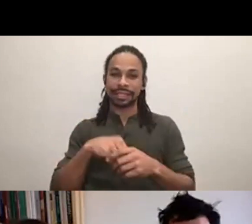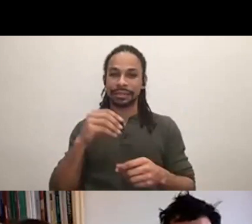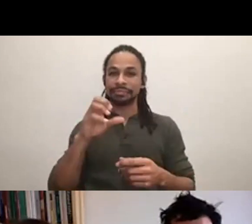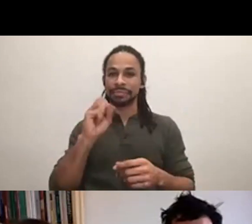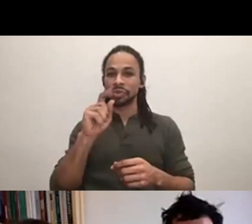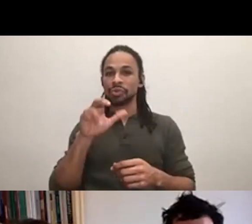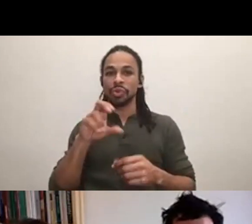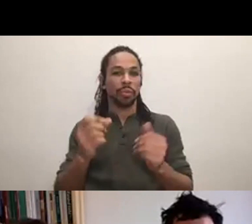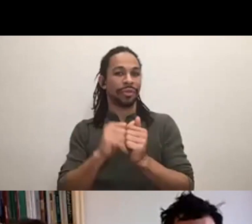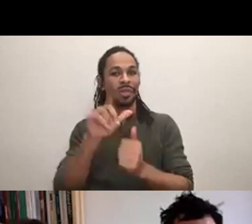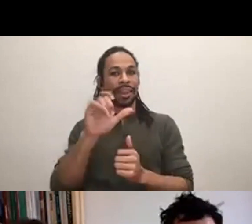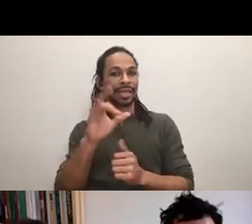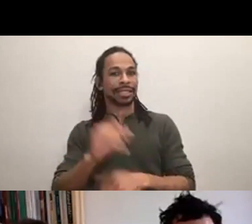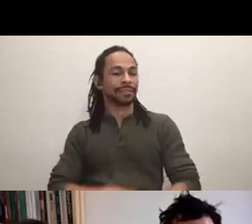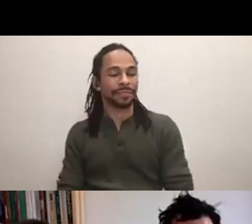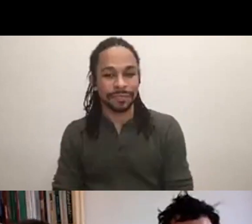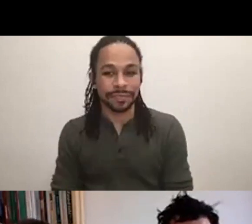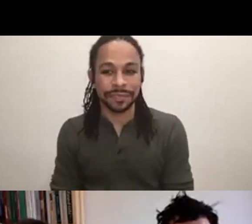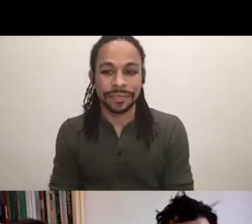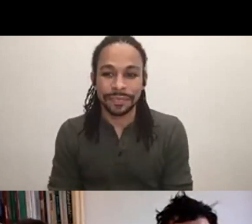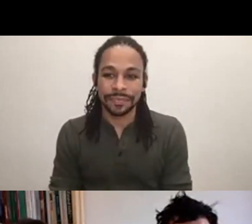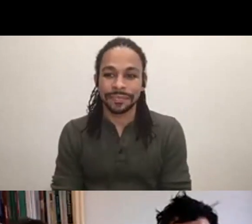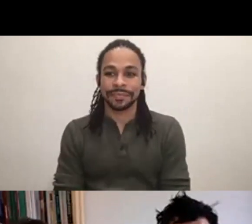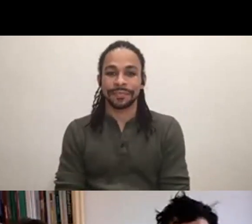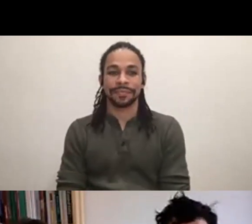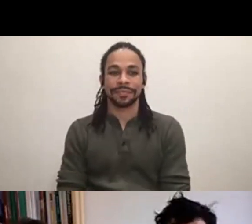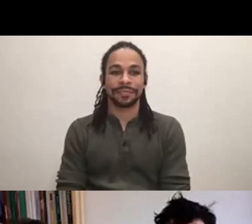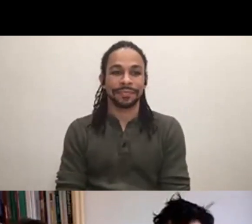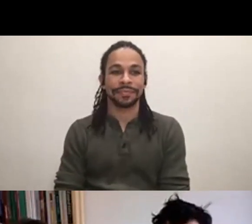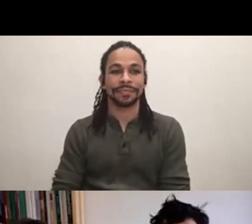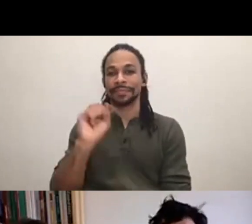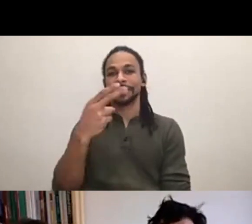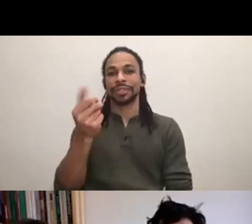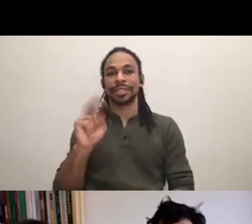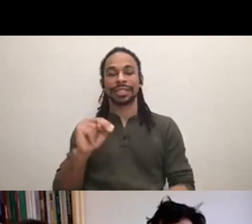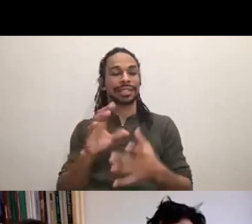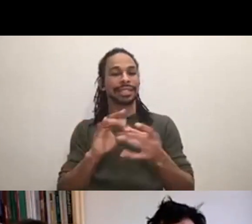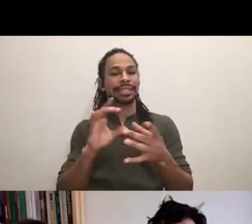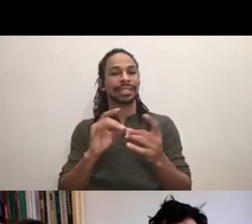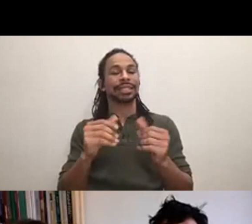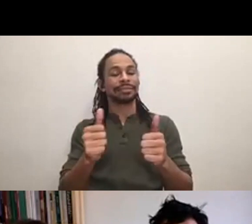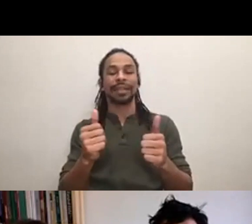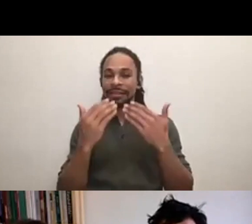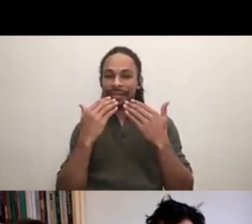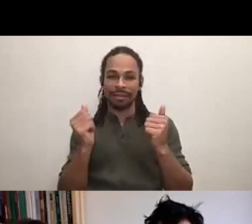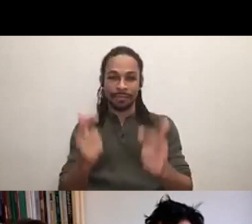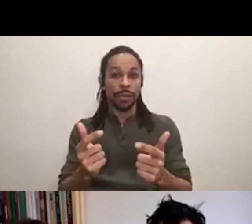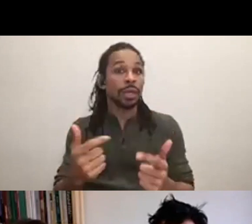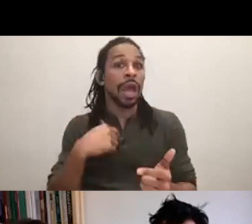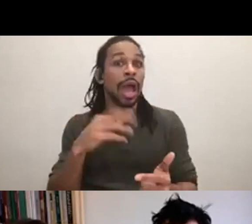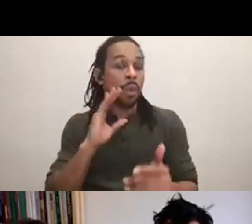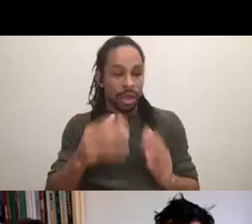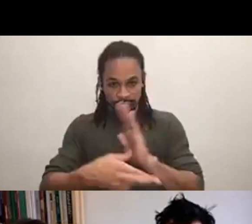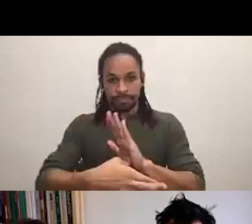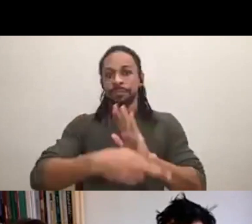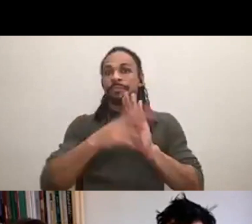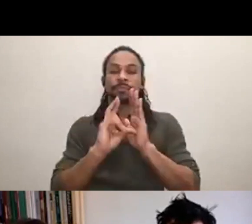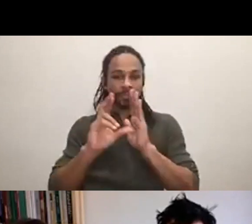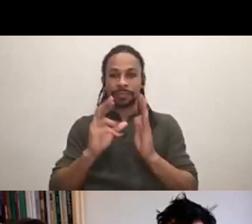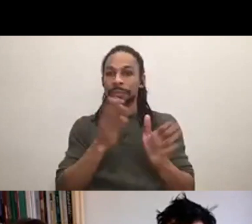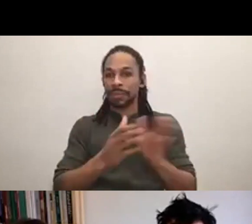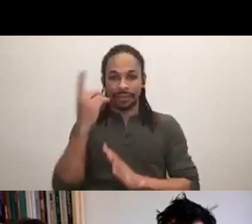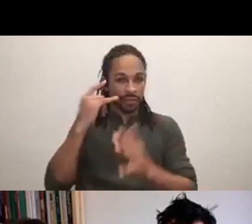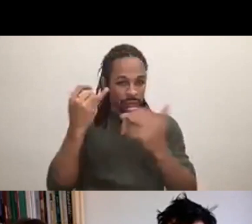Thank you all. I will give an overview of the plan for today. So we're going -- the